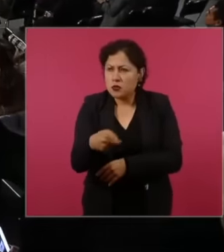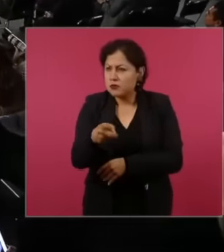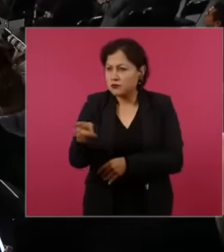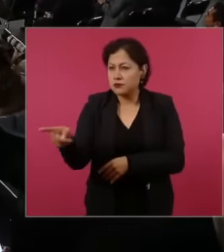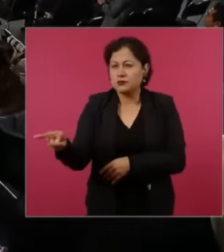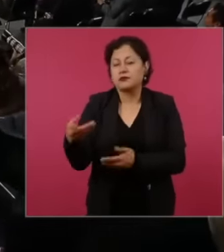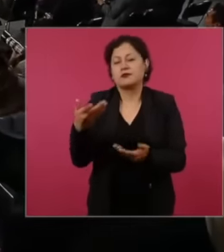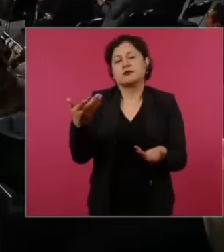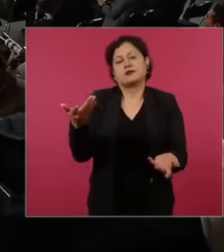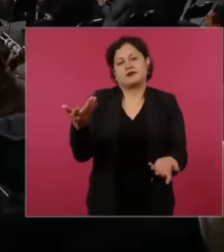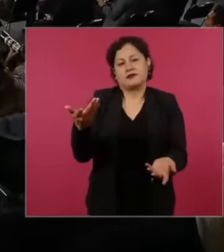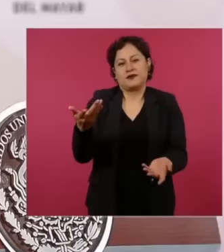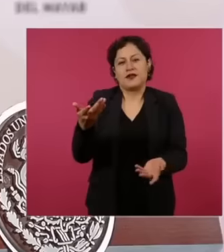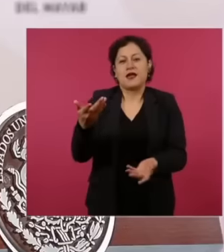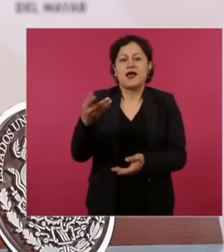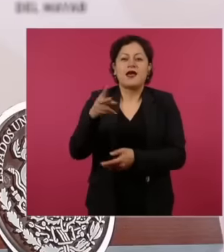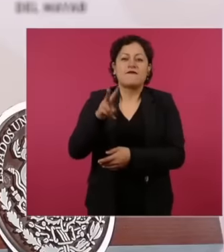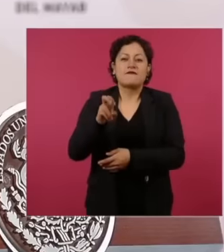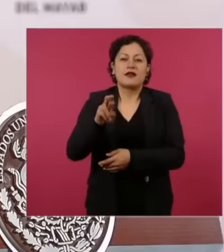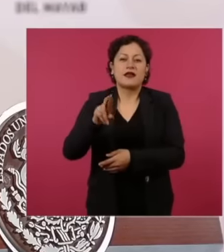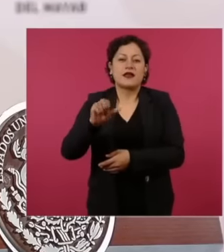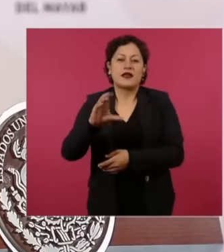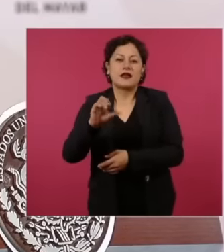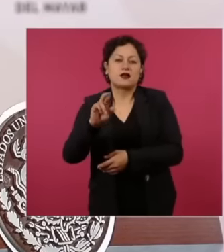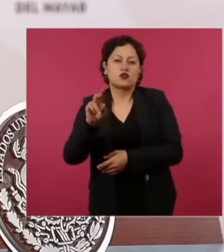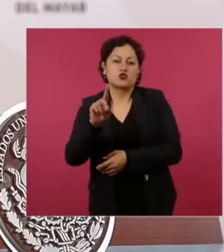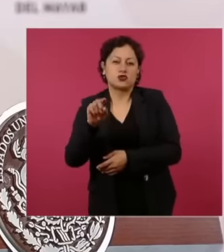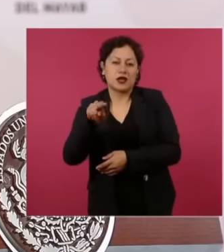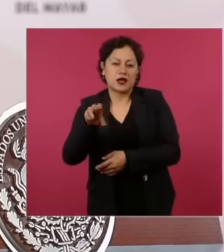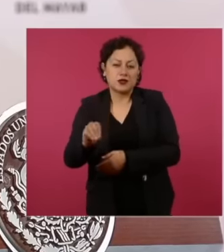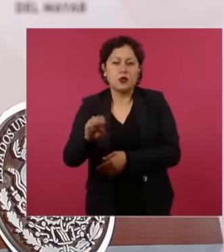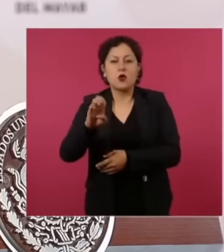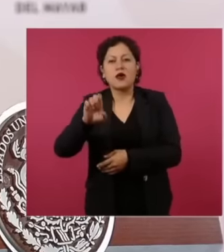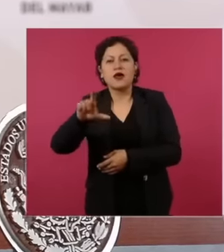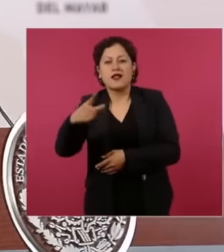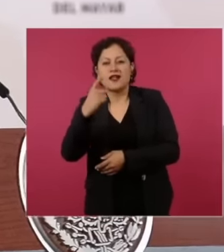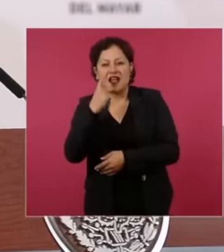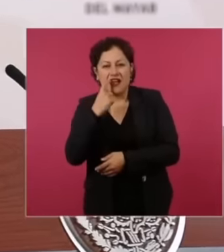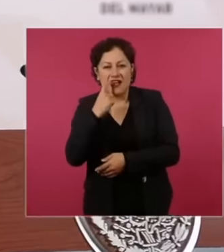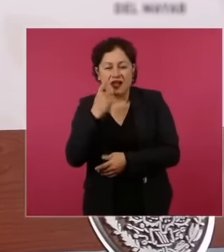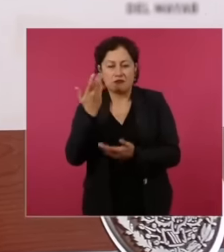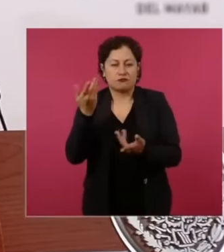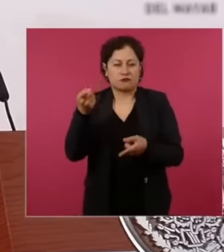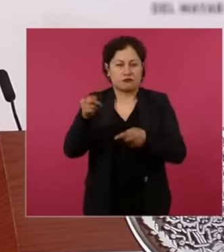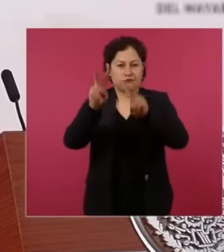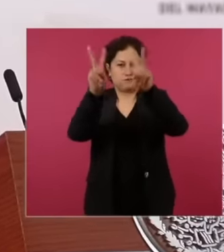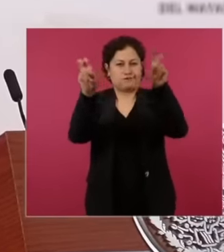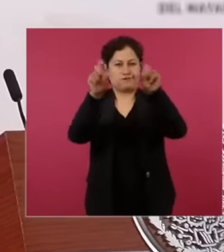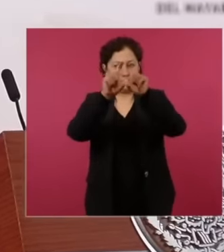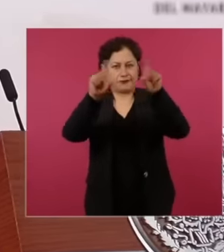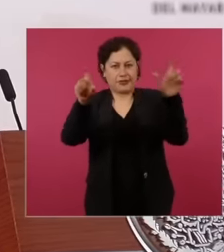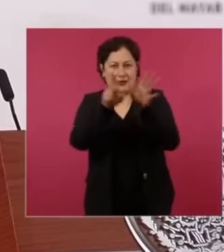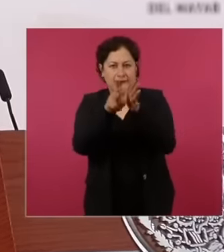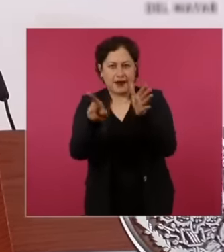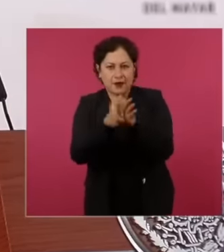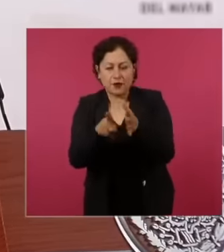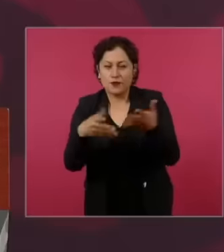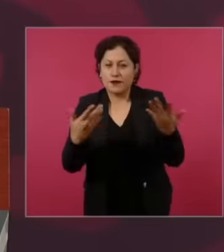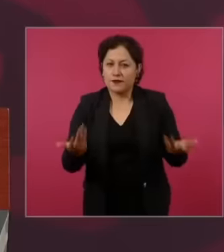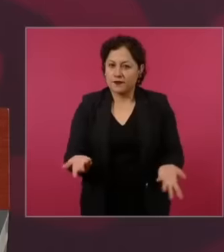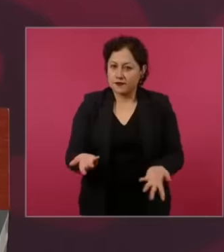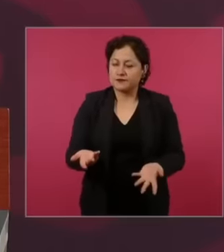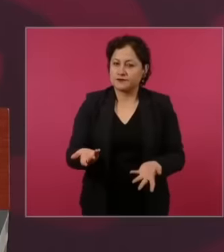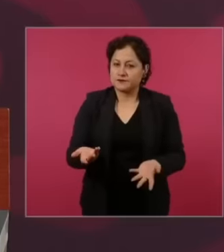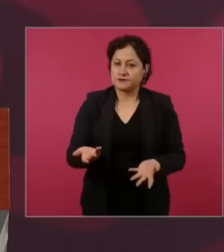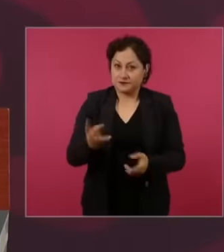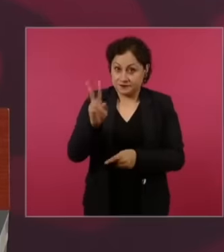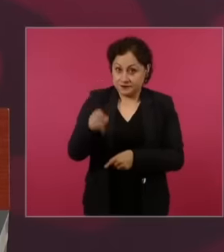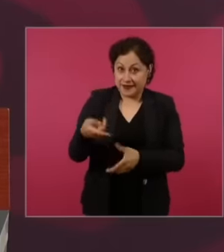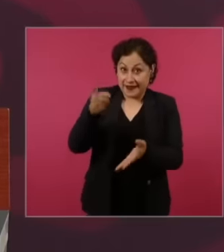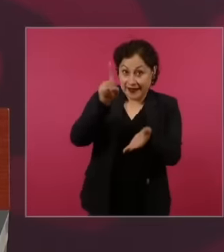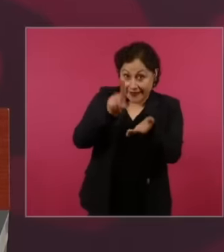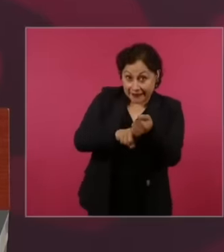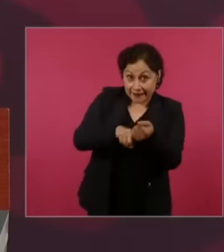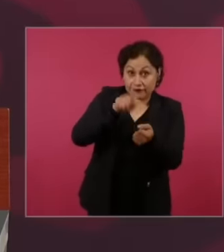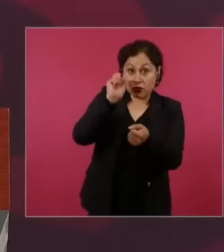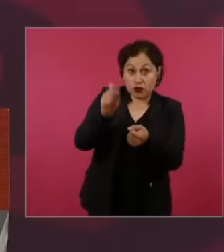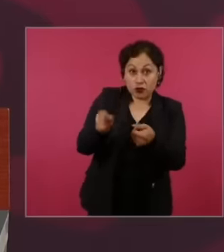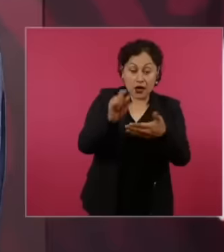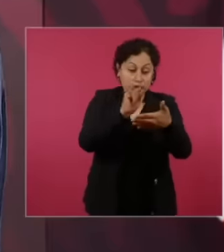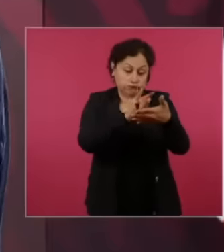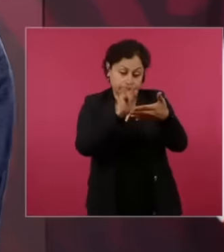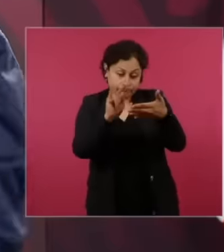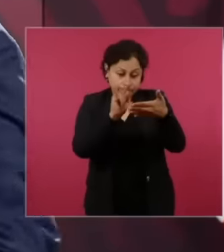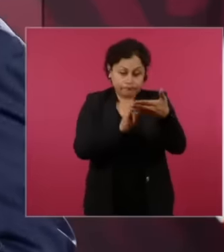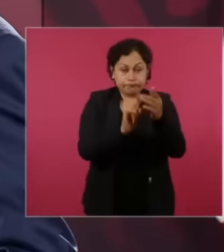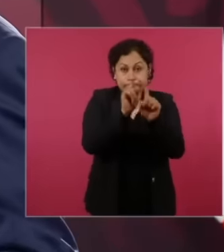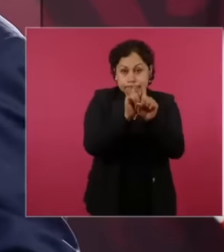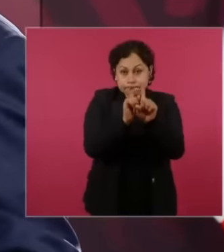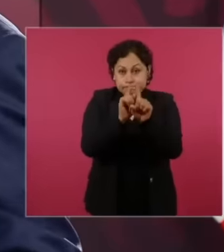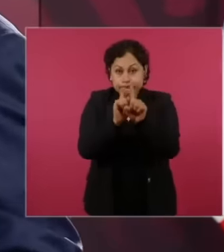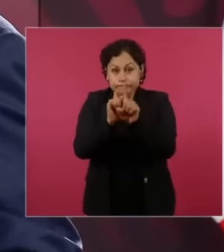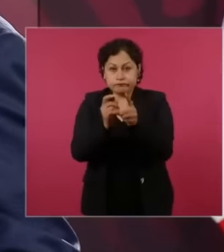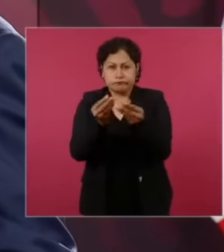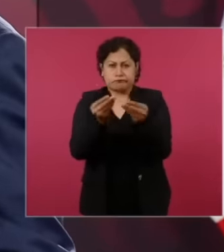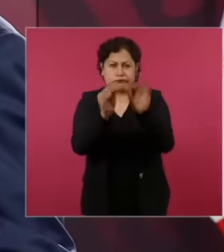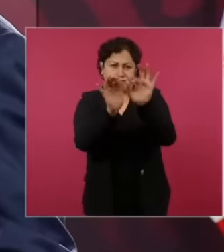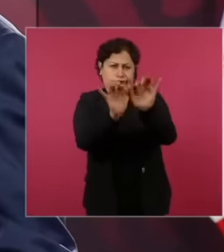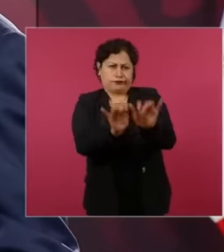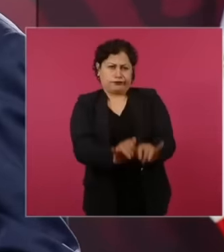veracruzano and it was eh images this caricature and little text